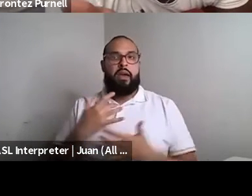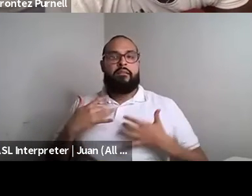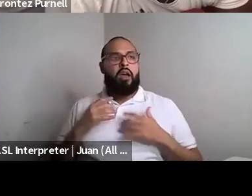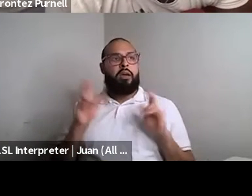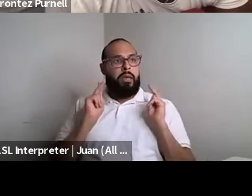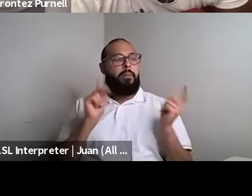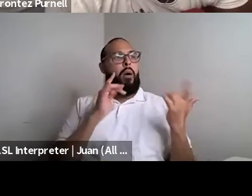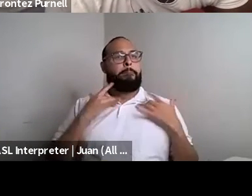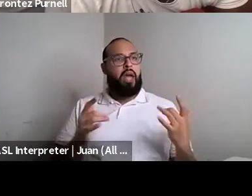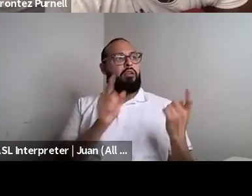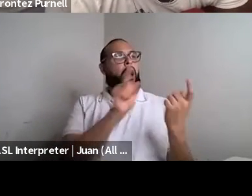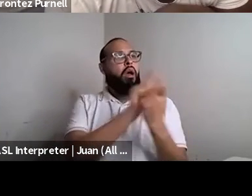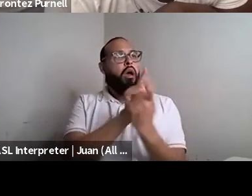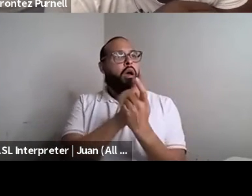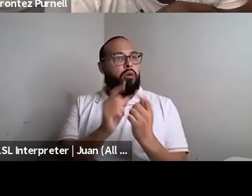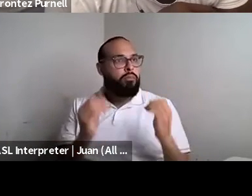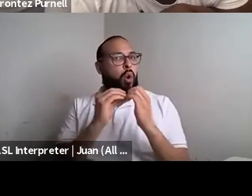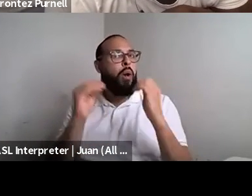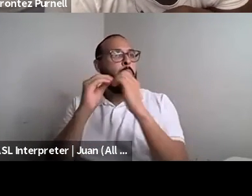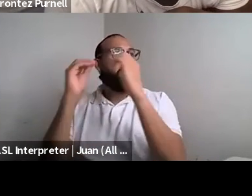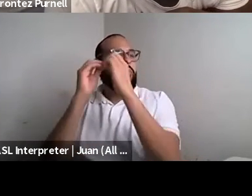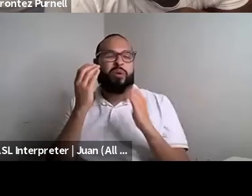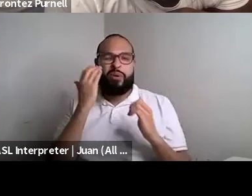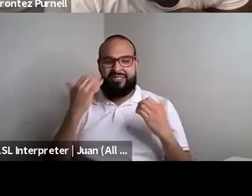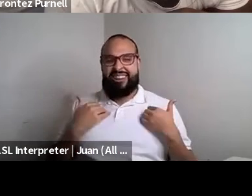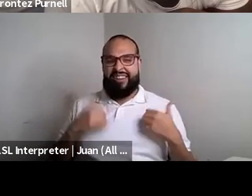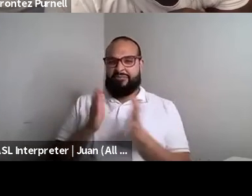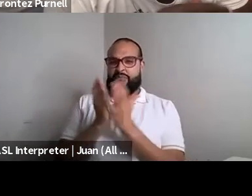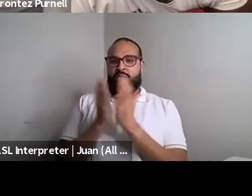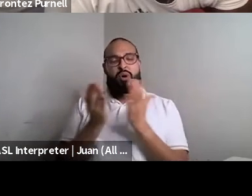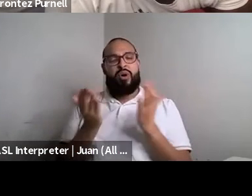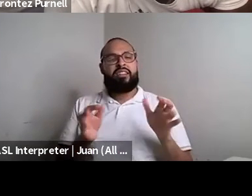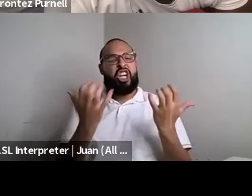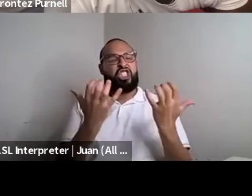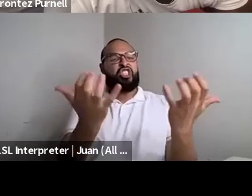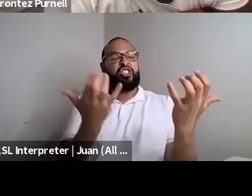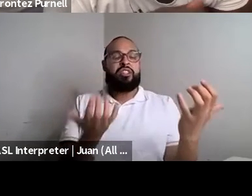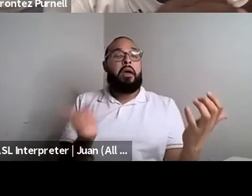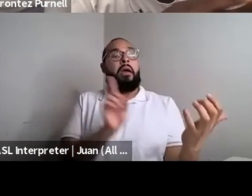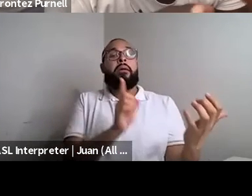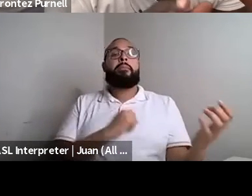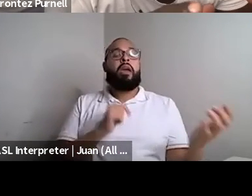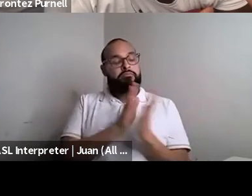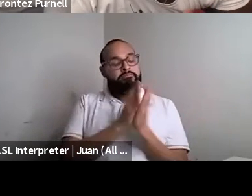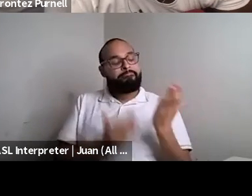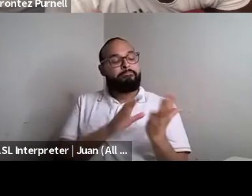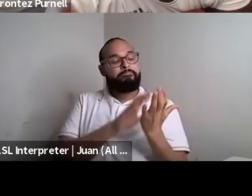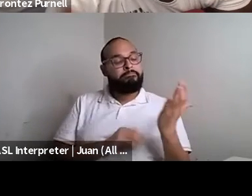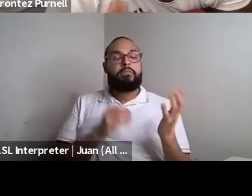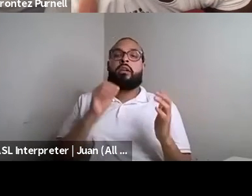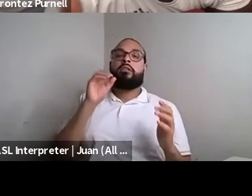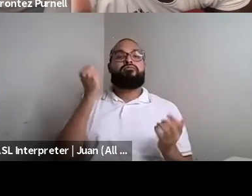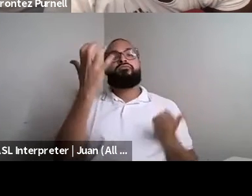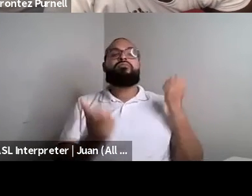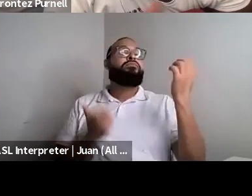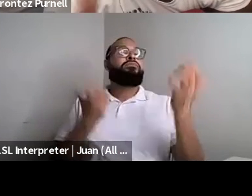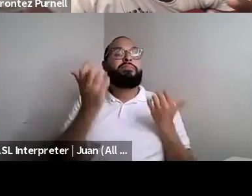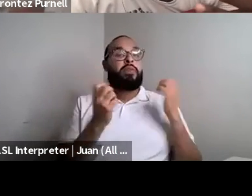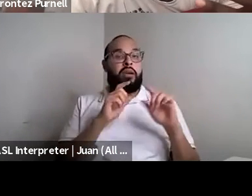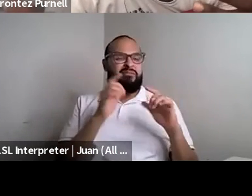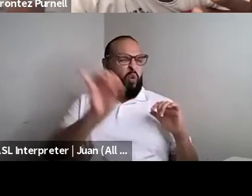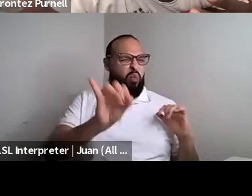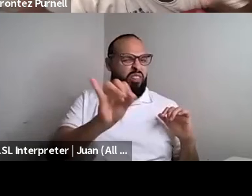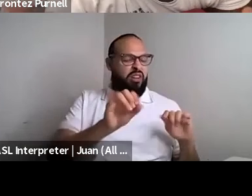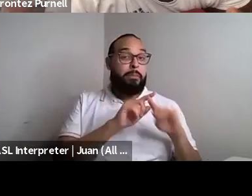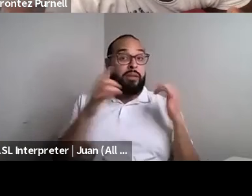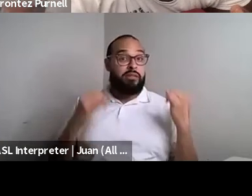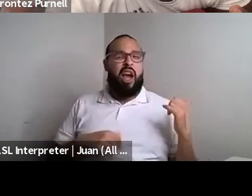Brontez Purnell: So when I do readings there, you should just be like 20 or 30 people in Oakland, like other reading, like, ever since. Kobe like I'll be in like the zoom chance we'll just like so many people from everywhere and